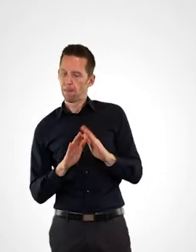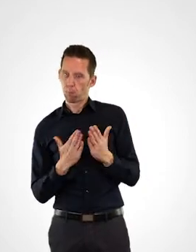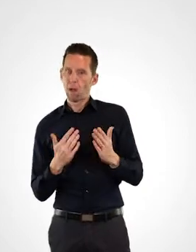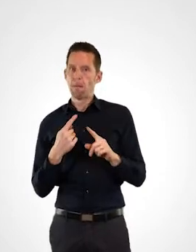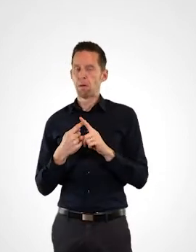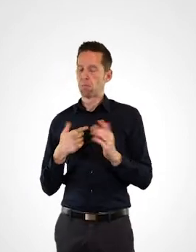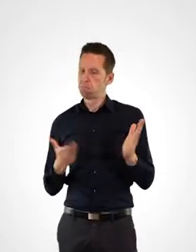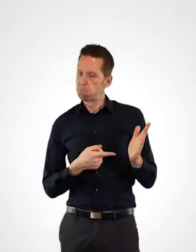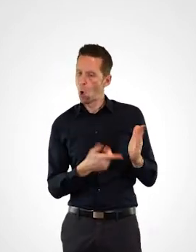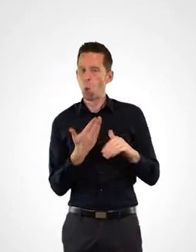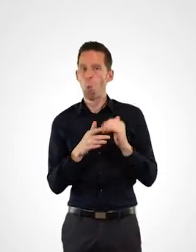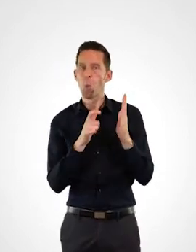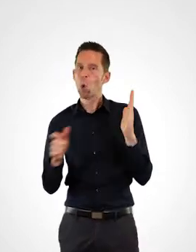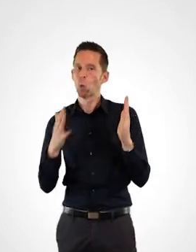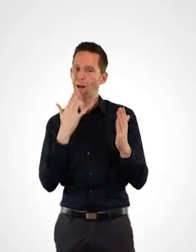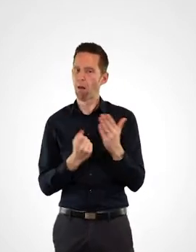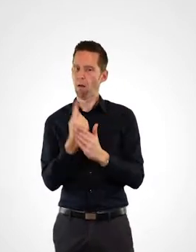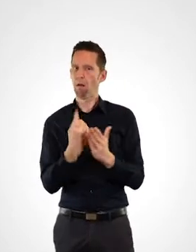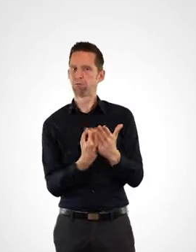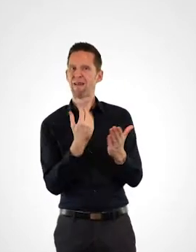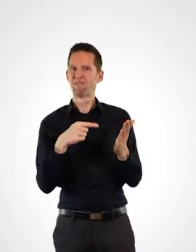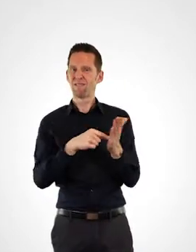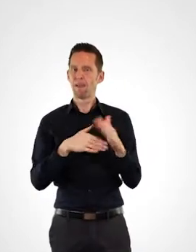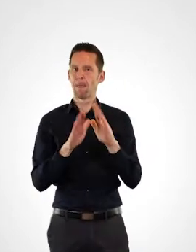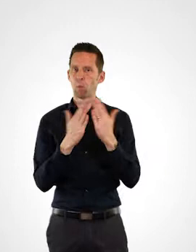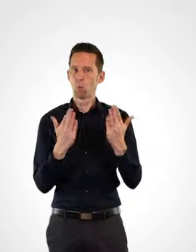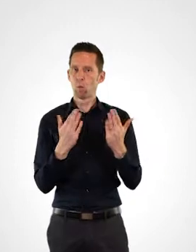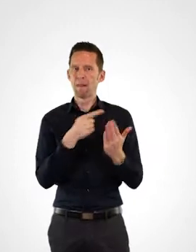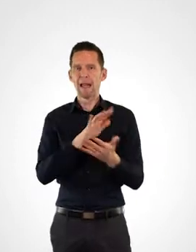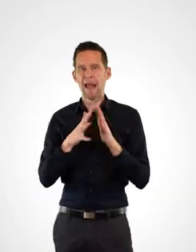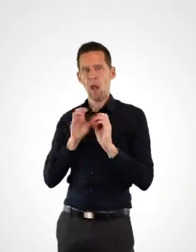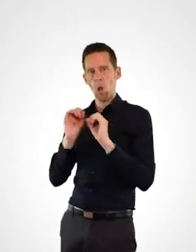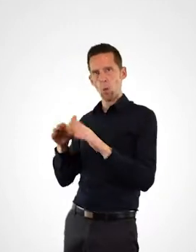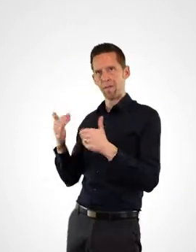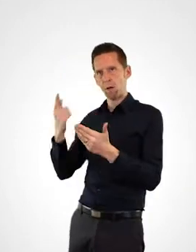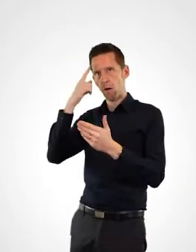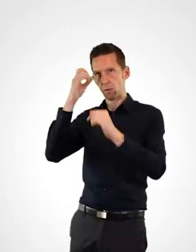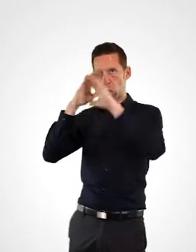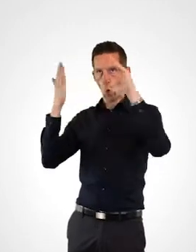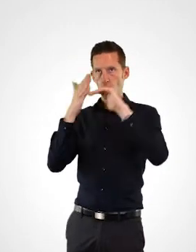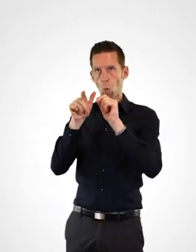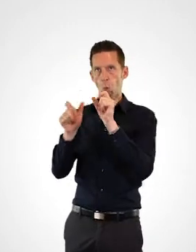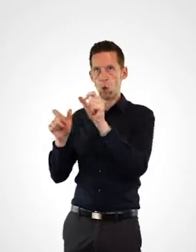to the new words as they appear in the book.